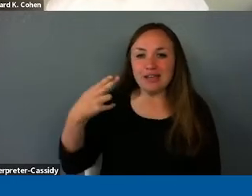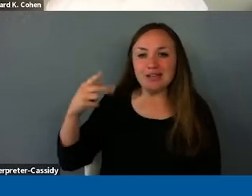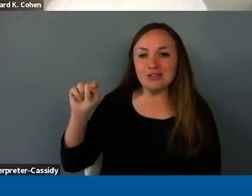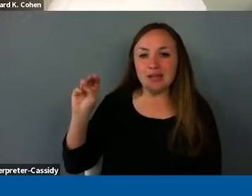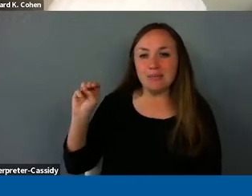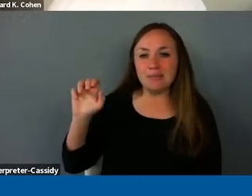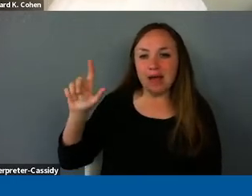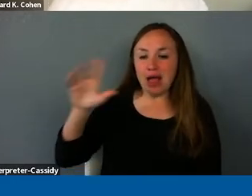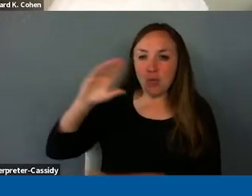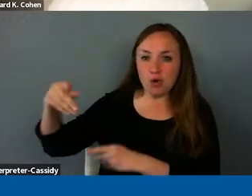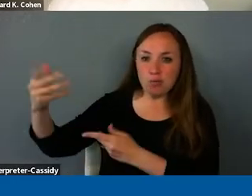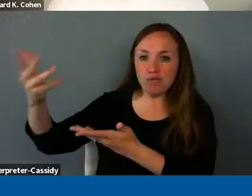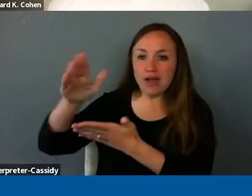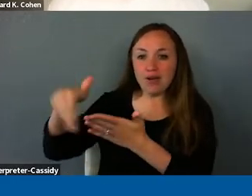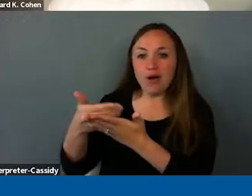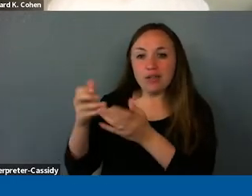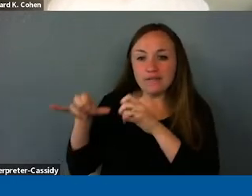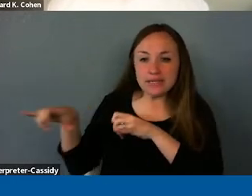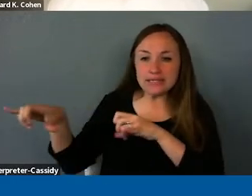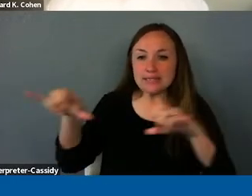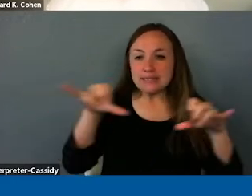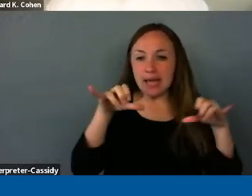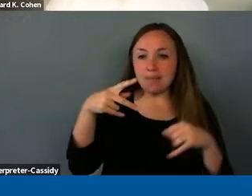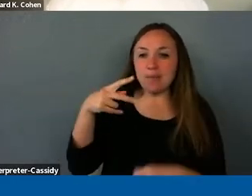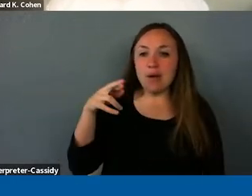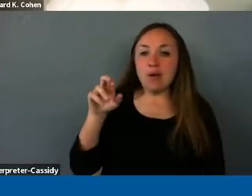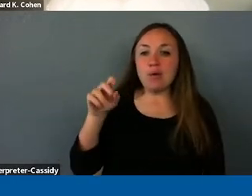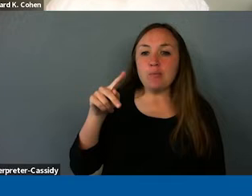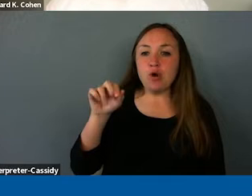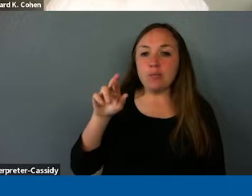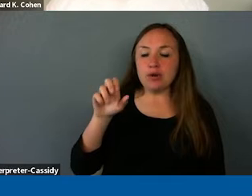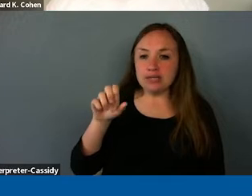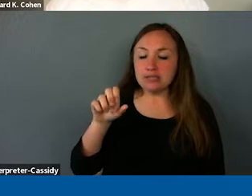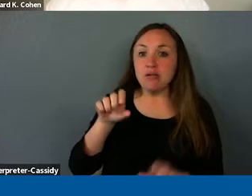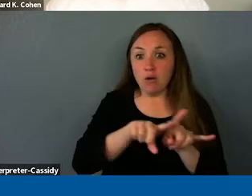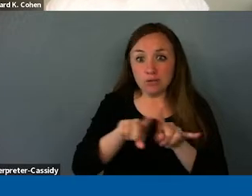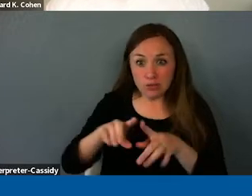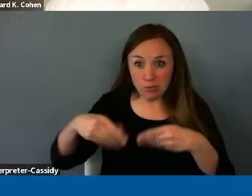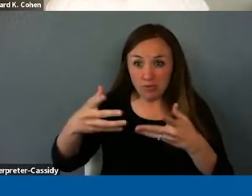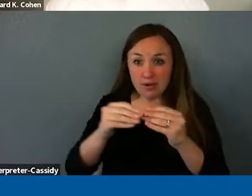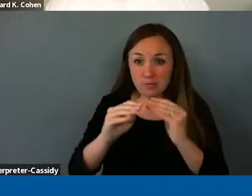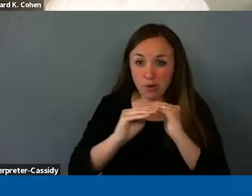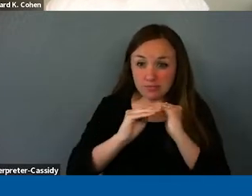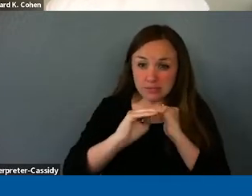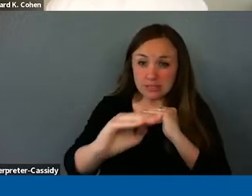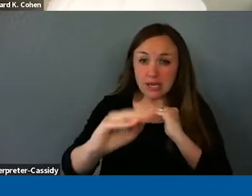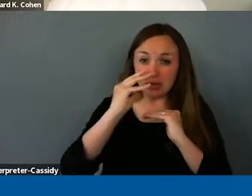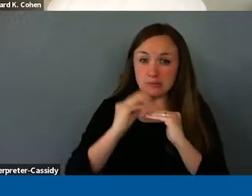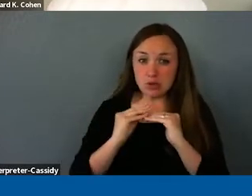as it will provide all the same properties as ARIA while providing a more stable experience. Simply by using the right HTML element,